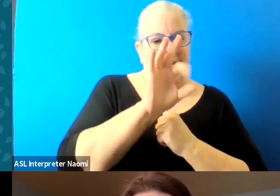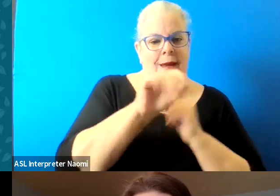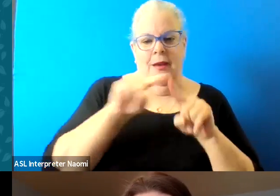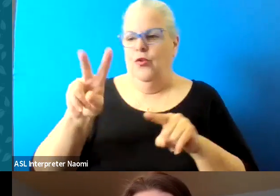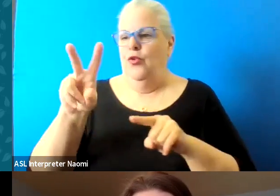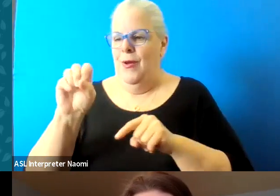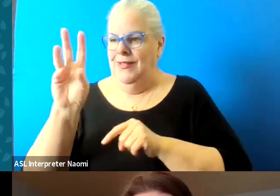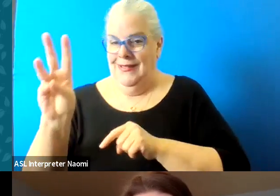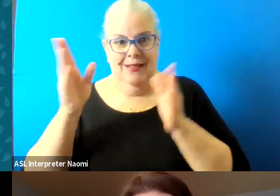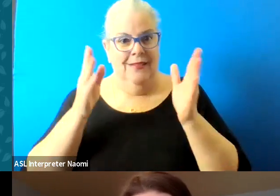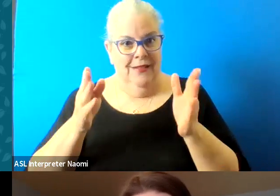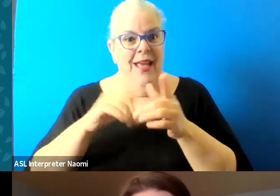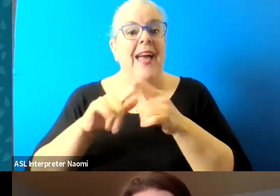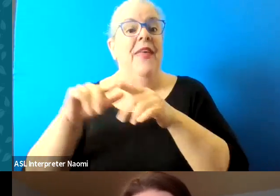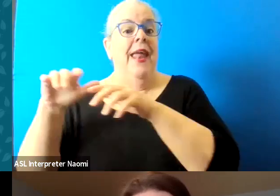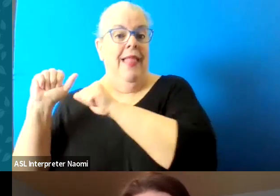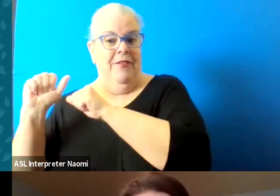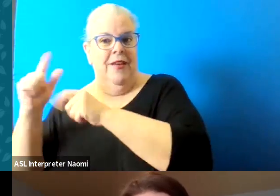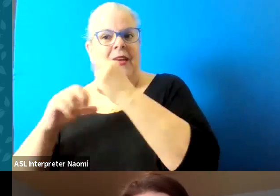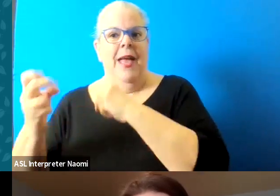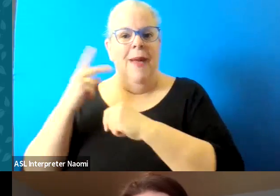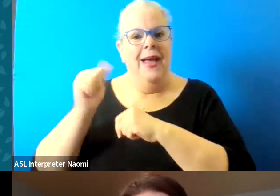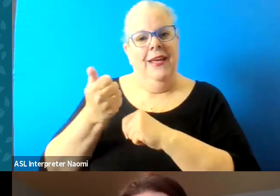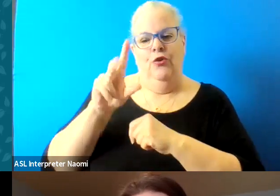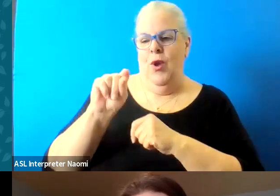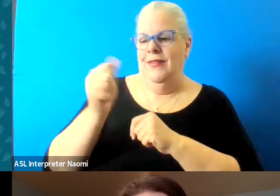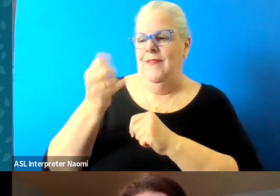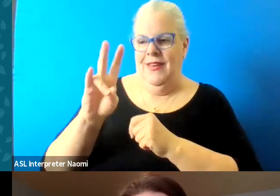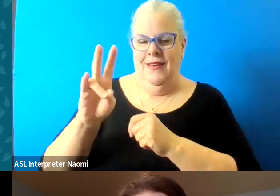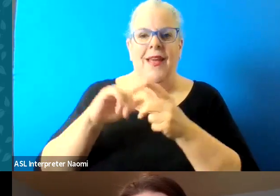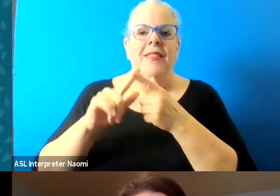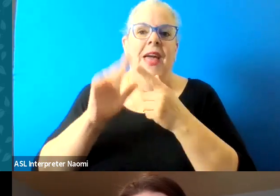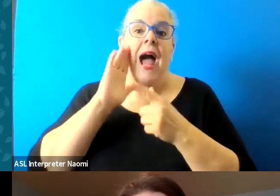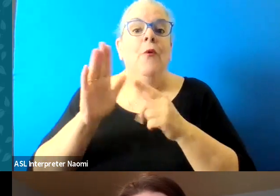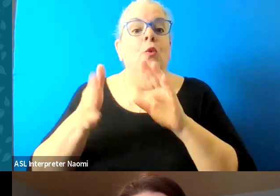And then I left and came back in '17. And now I'm gonna be running one more time